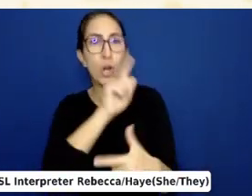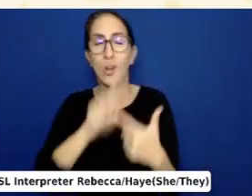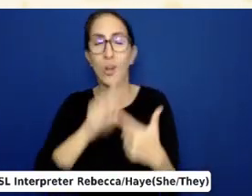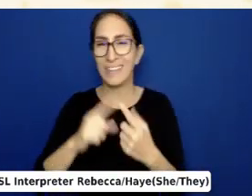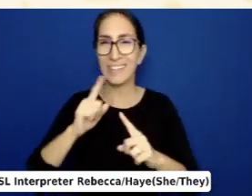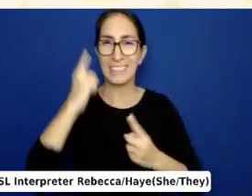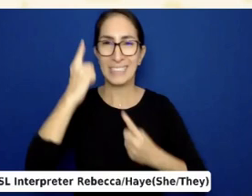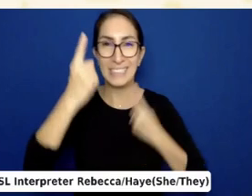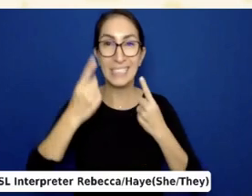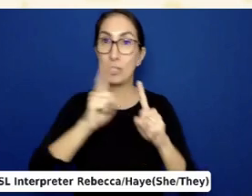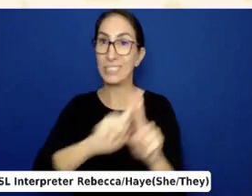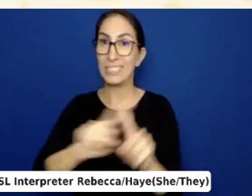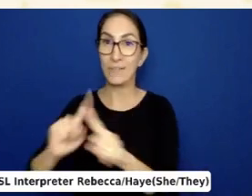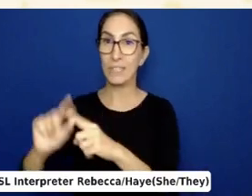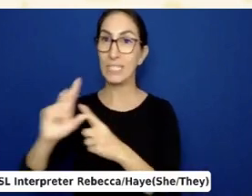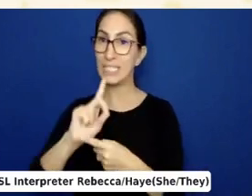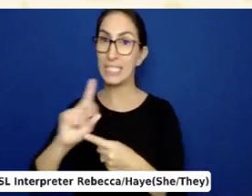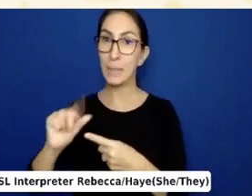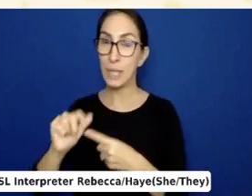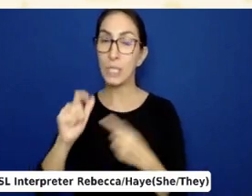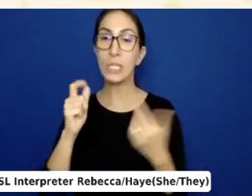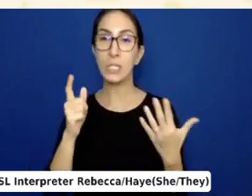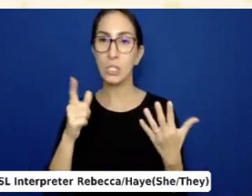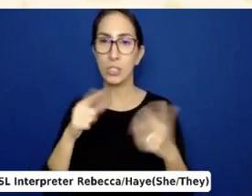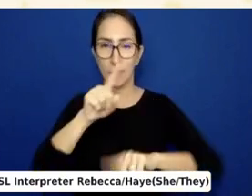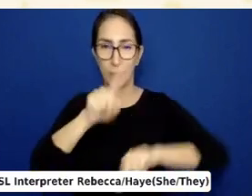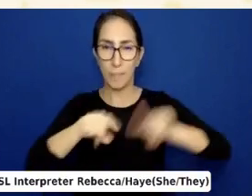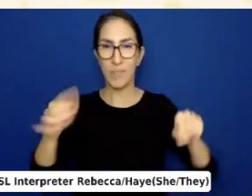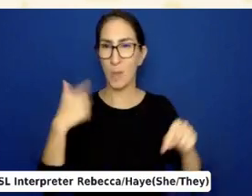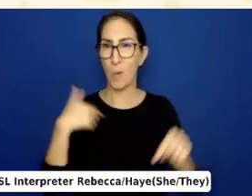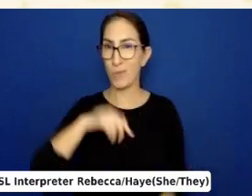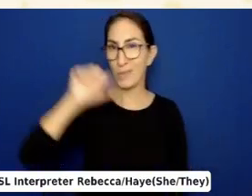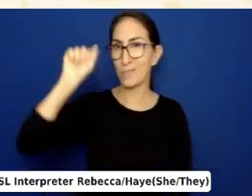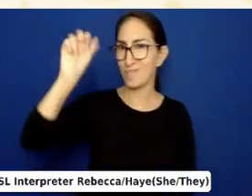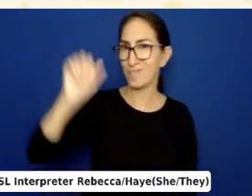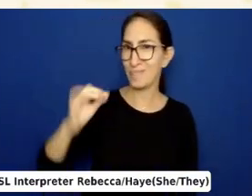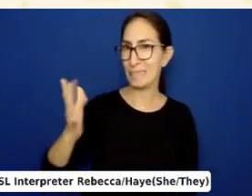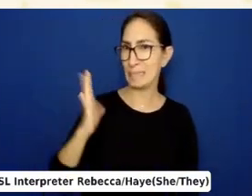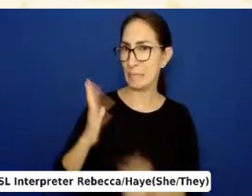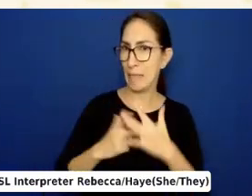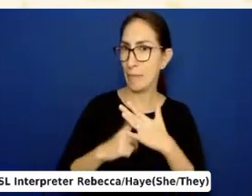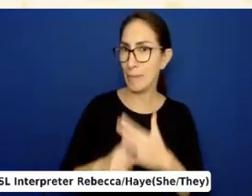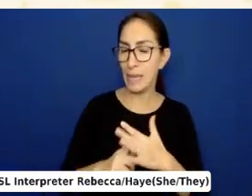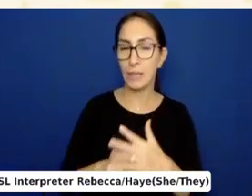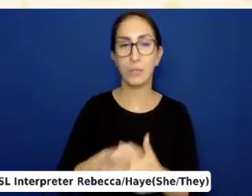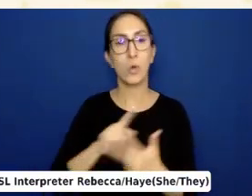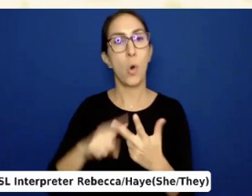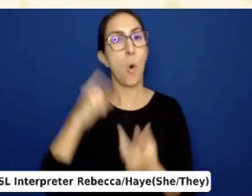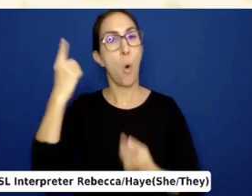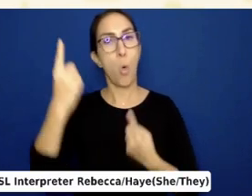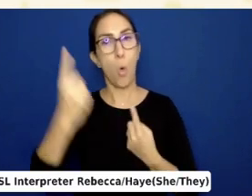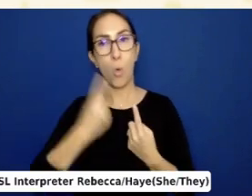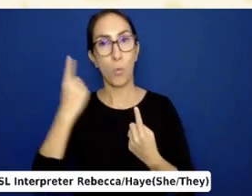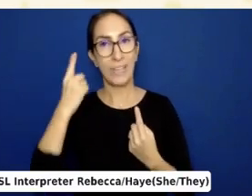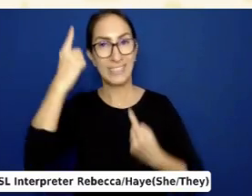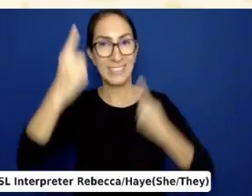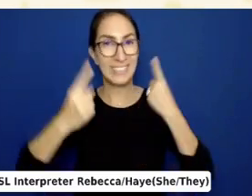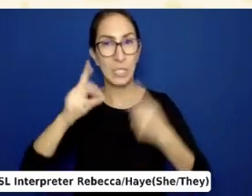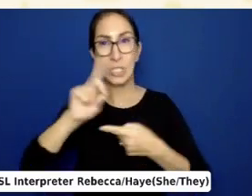that we talked about at the beginning. Always consider disabilities from the first planning session,